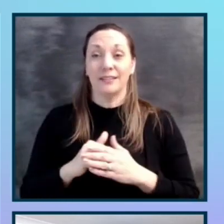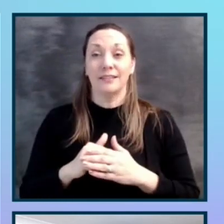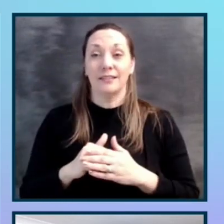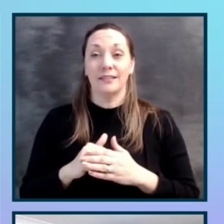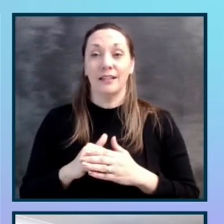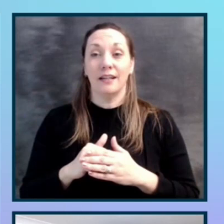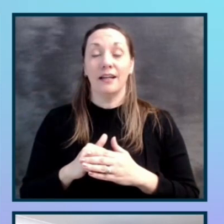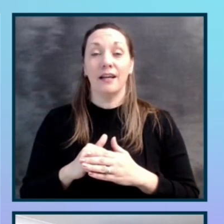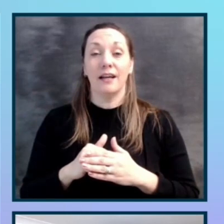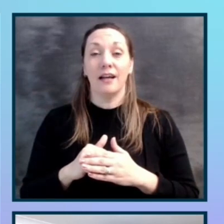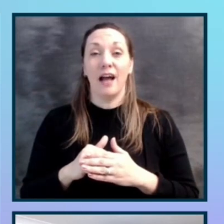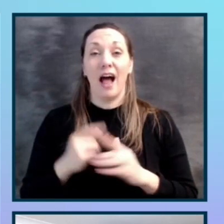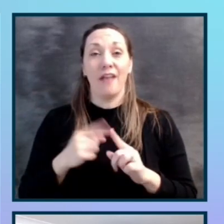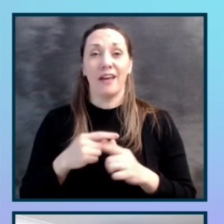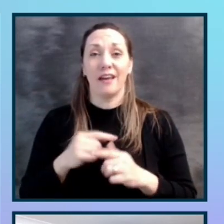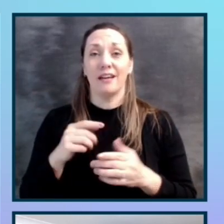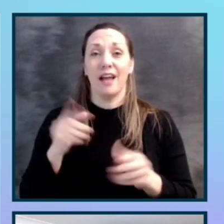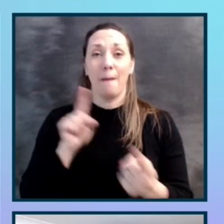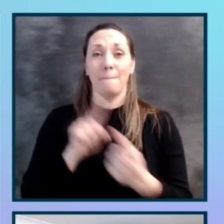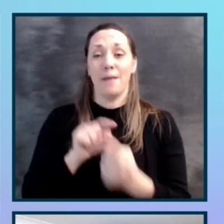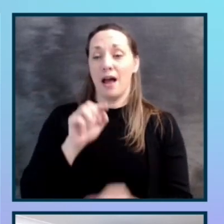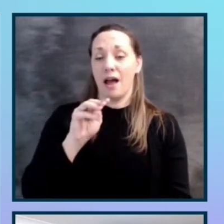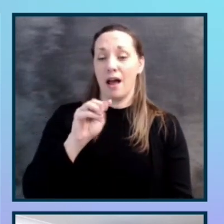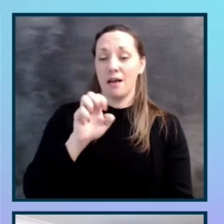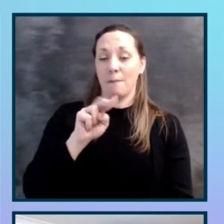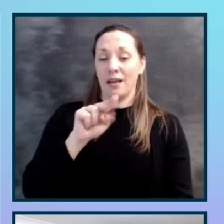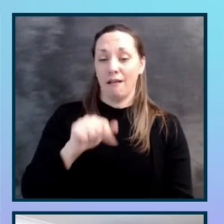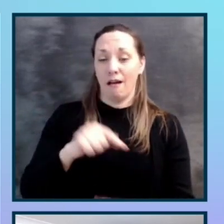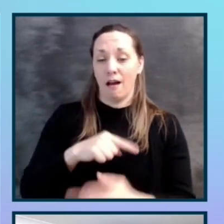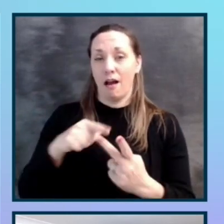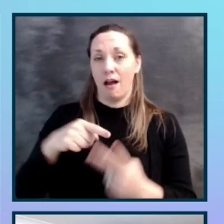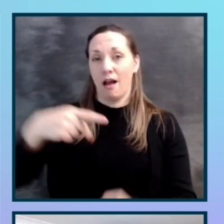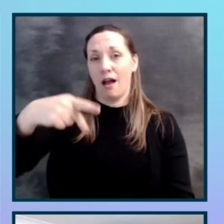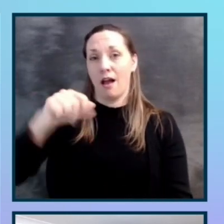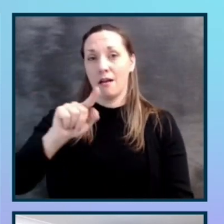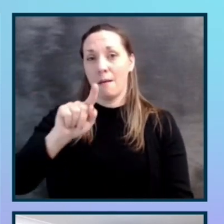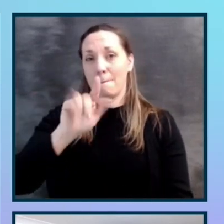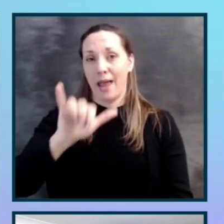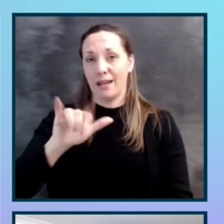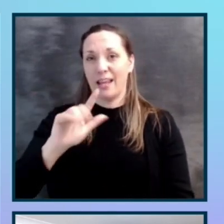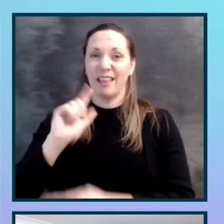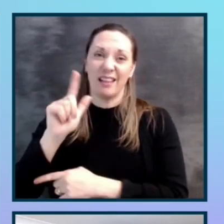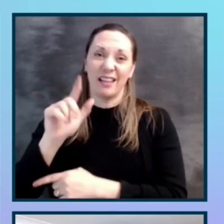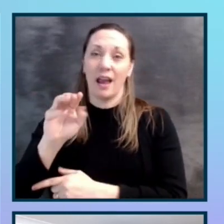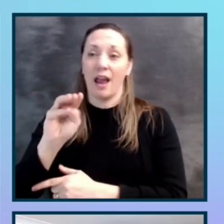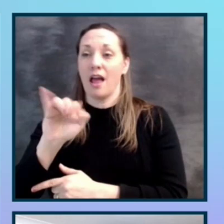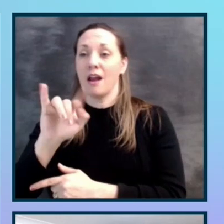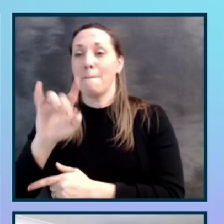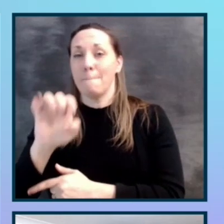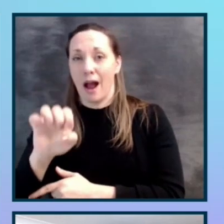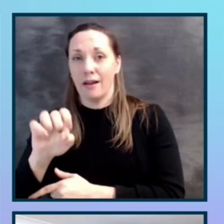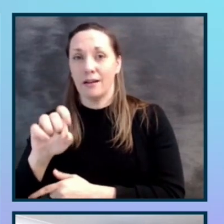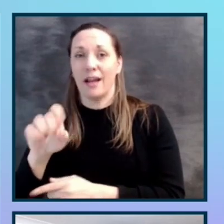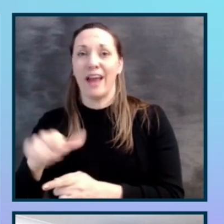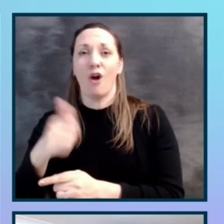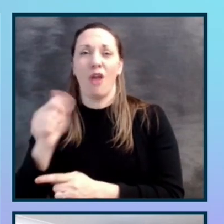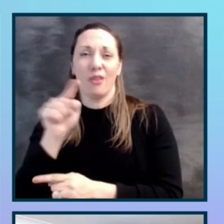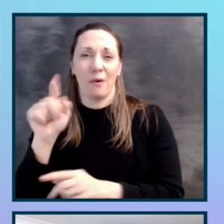I met Meina and Patty and then later on Mike as well amongst others. And now, you know, Meina, Patty and Mike